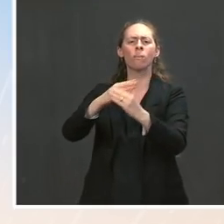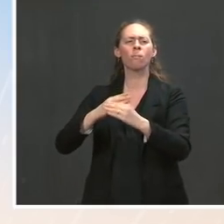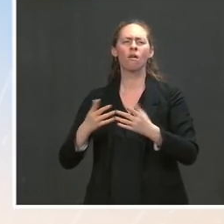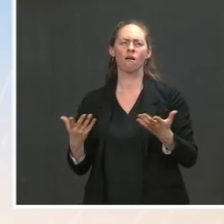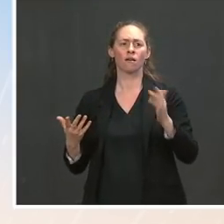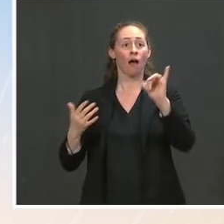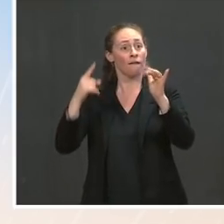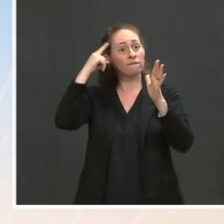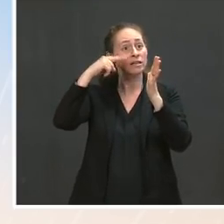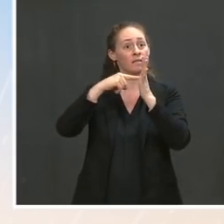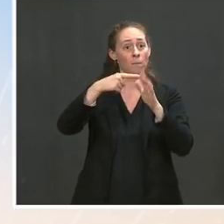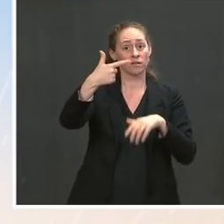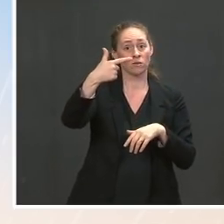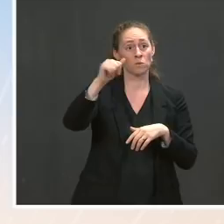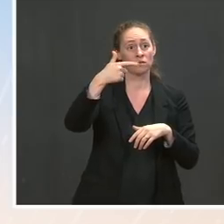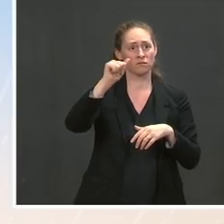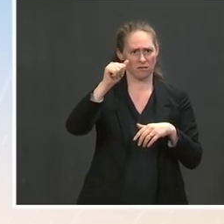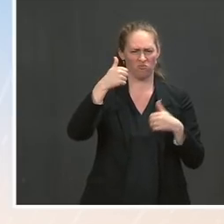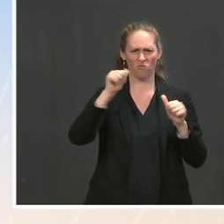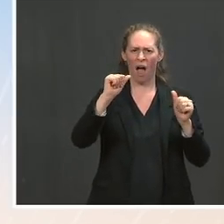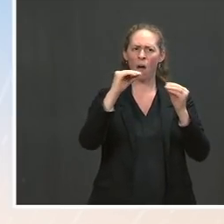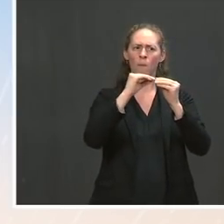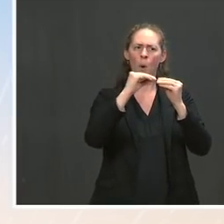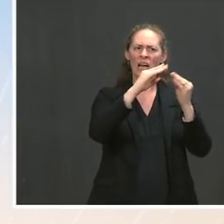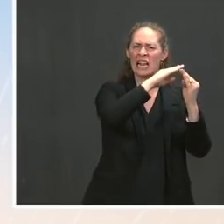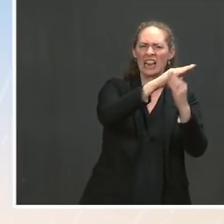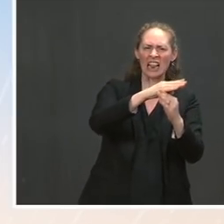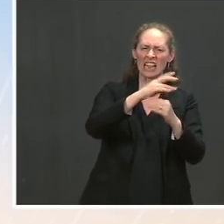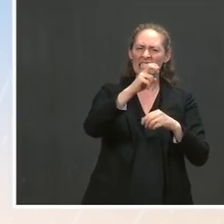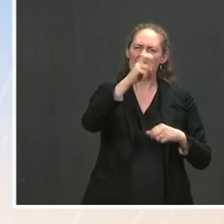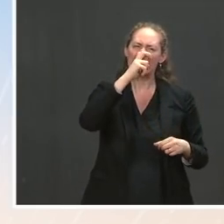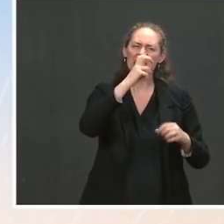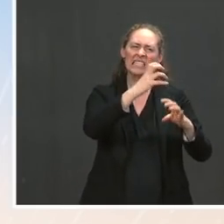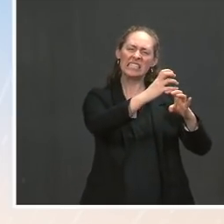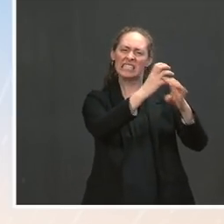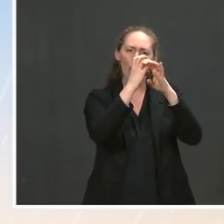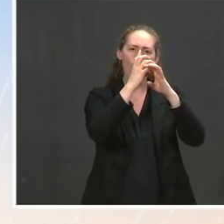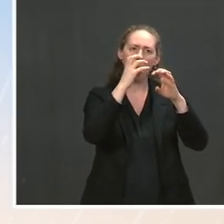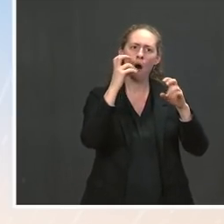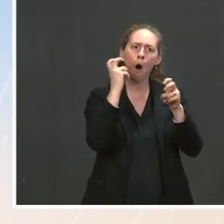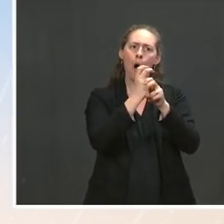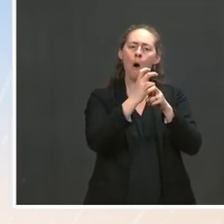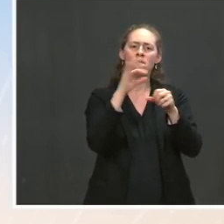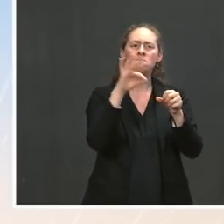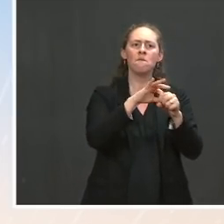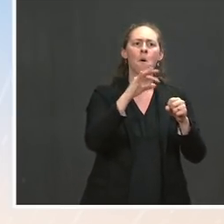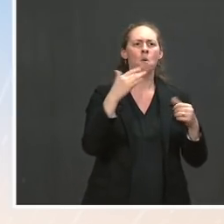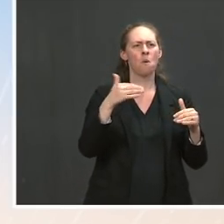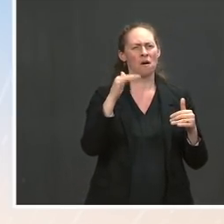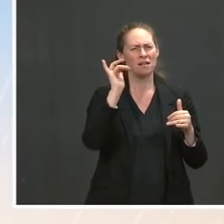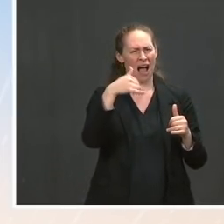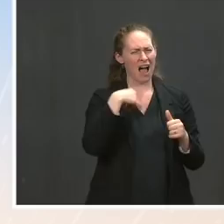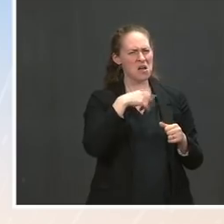He will certainly continue to vocalize that as he did quite passionately yesterday. He met with Stacey Abrams when he was in Georgia